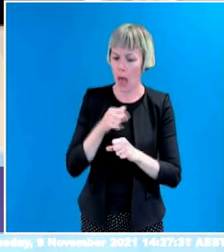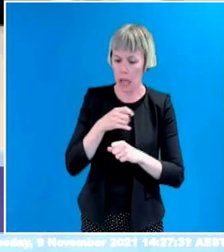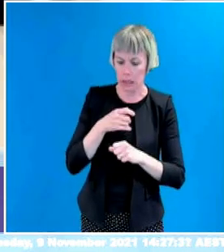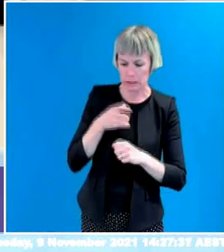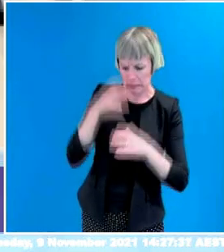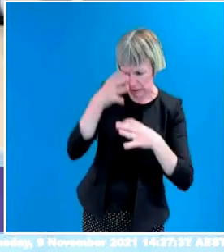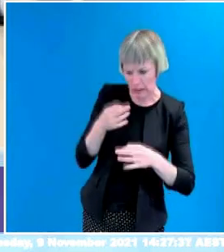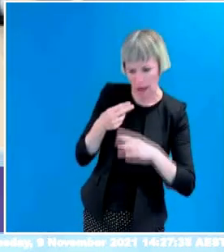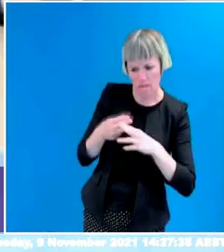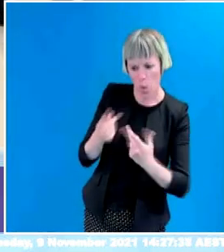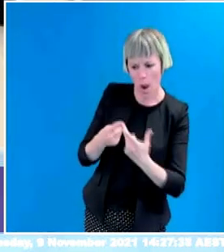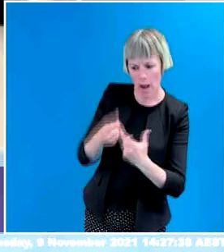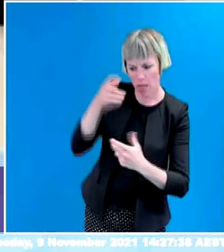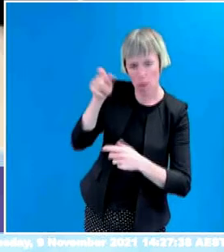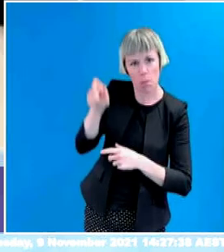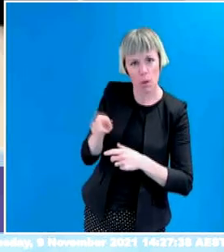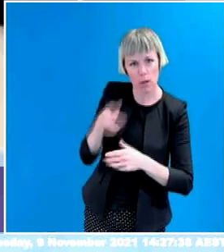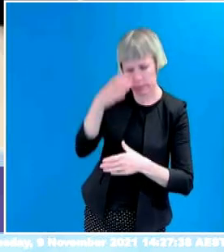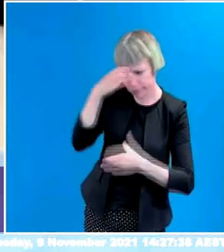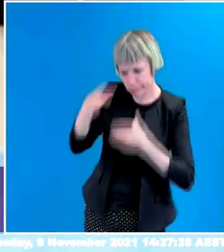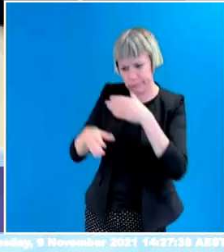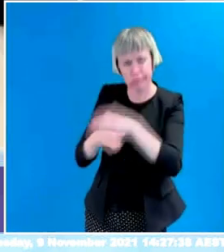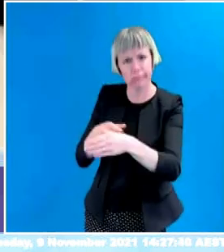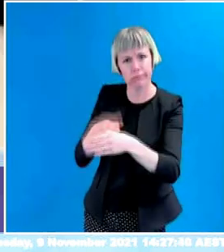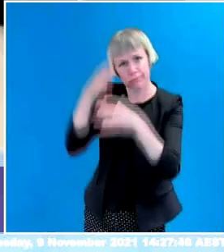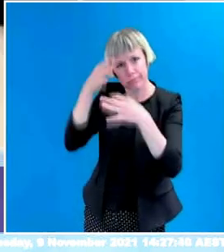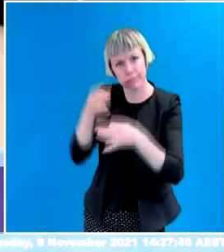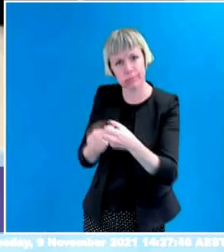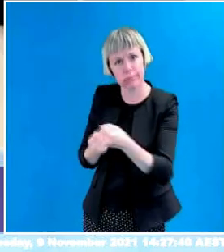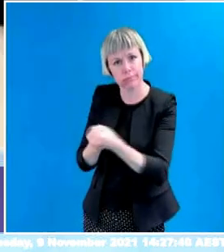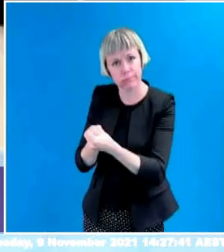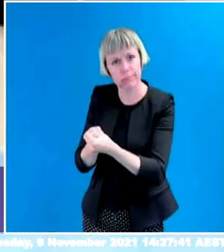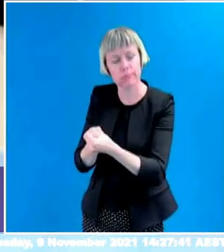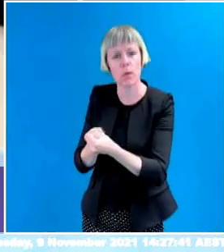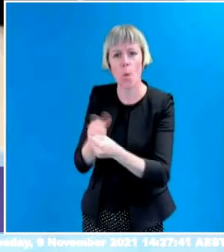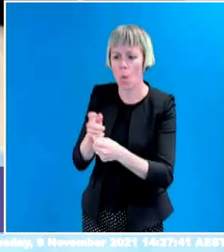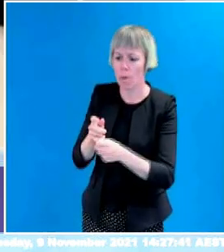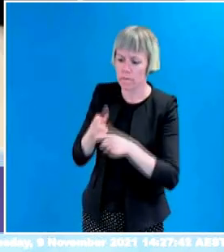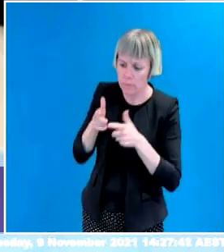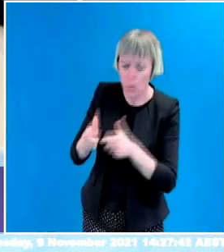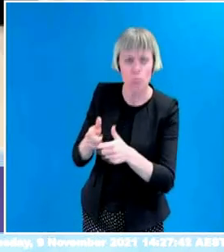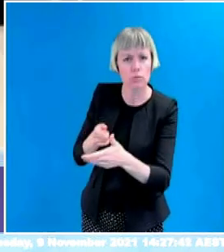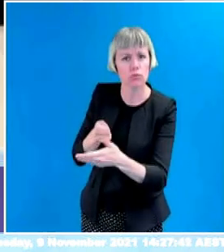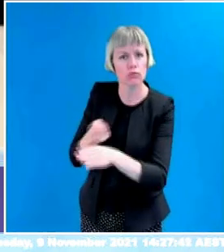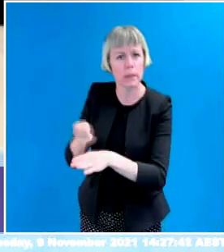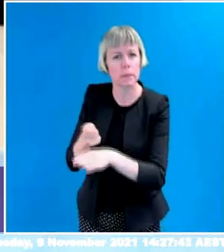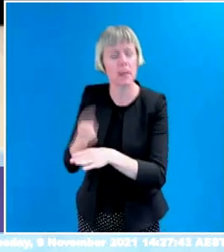So I think those situations may still exist.